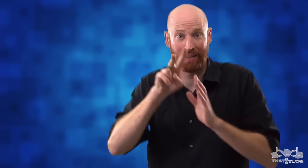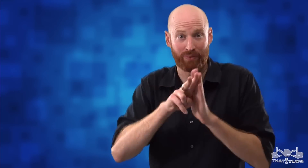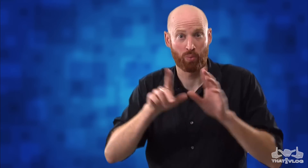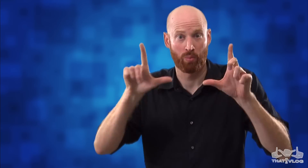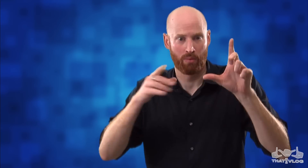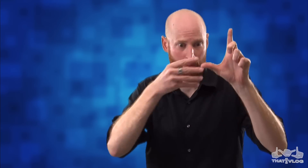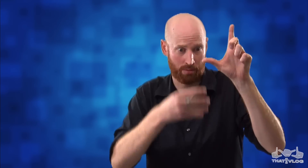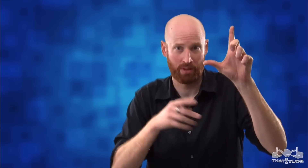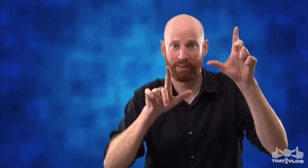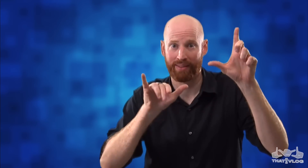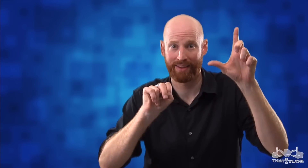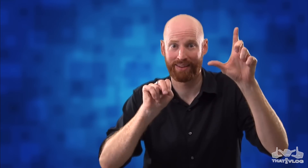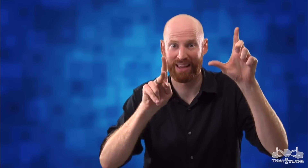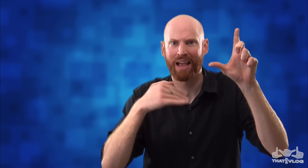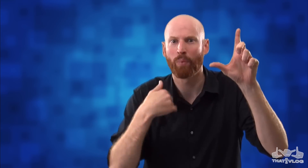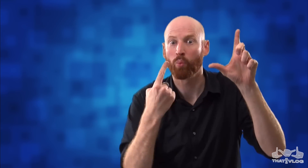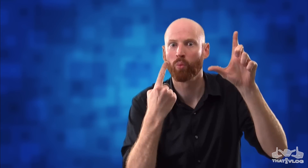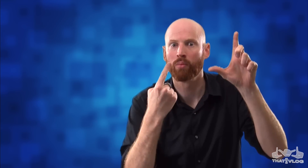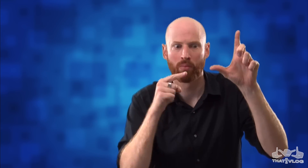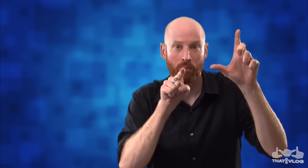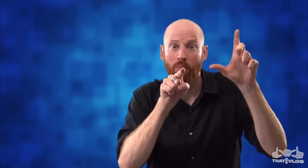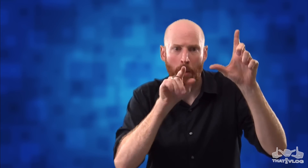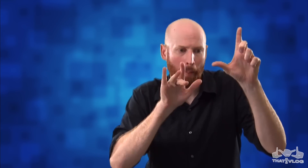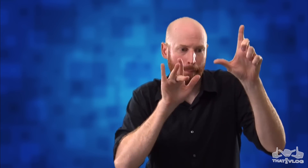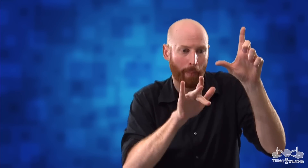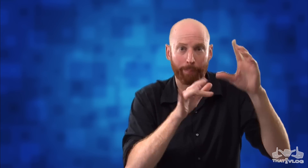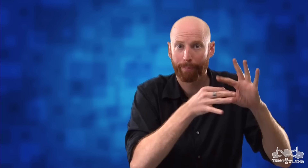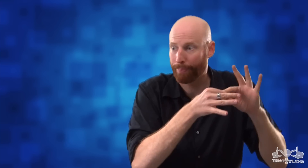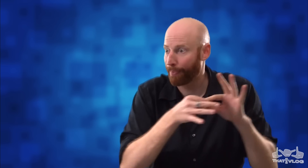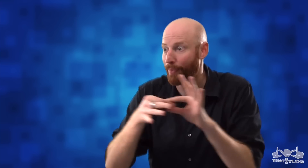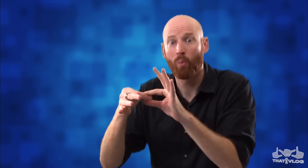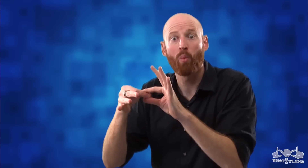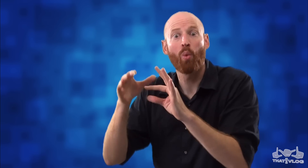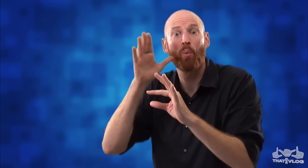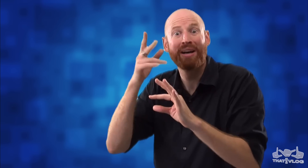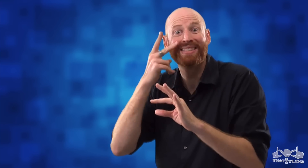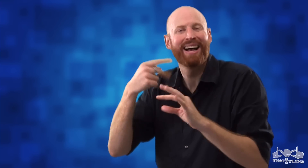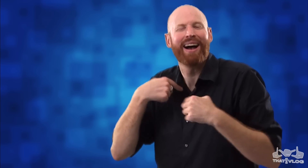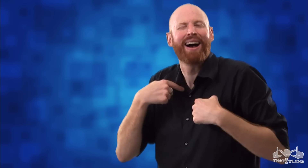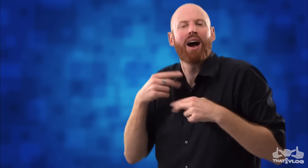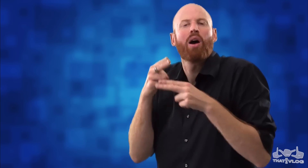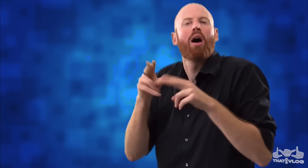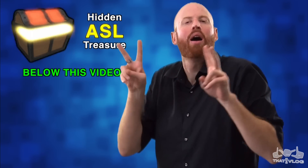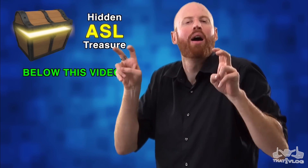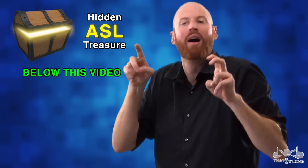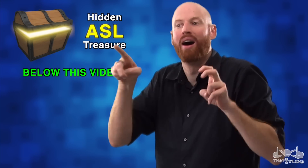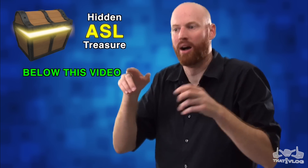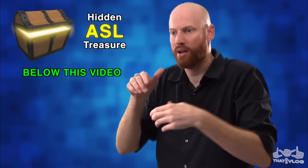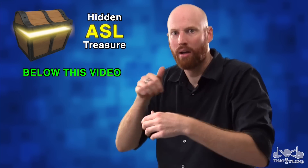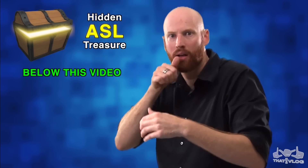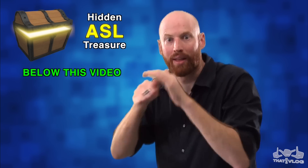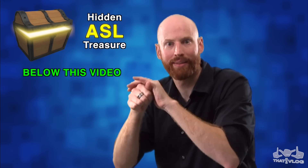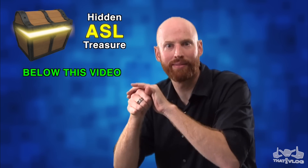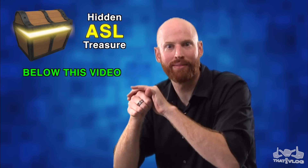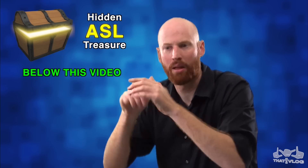has a secret link below this video. If you click that link it will take you to another video;